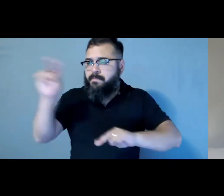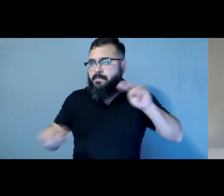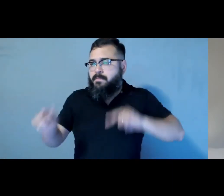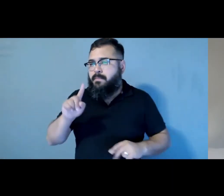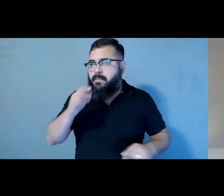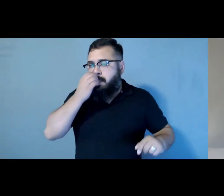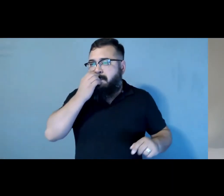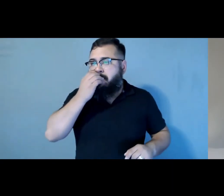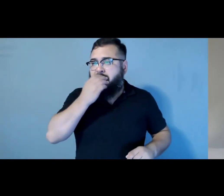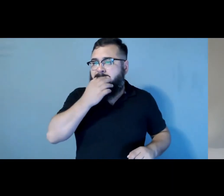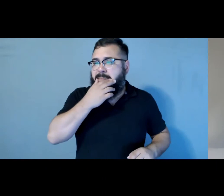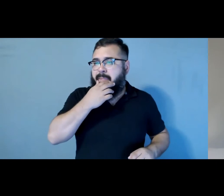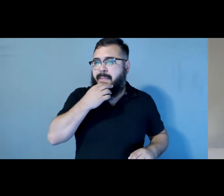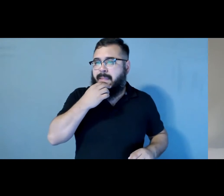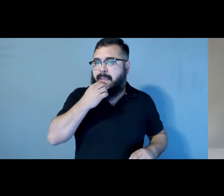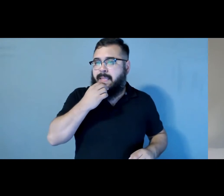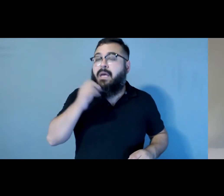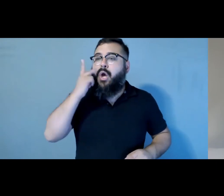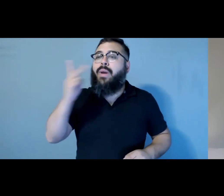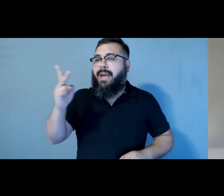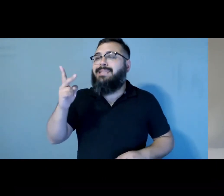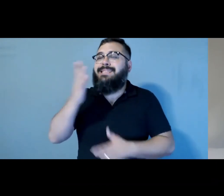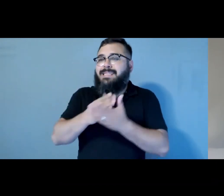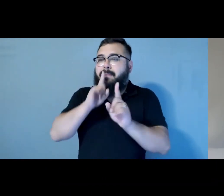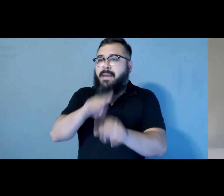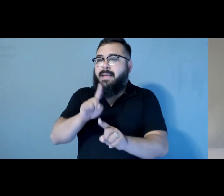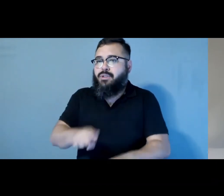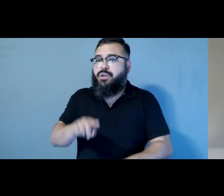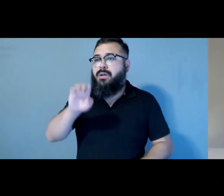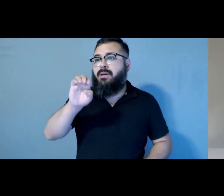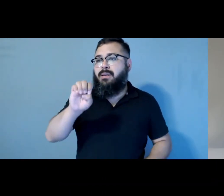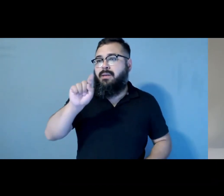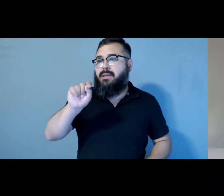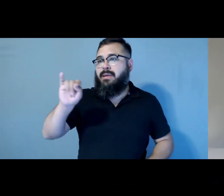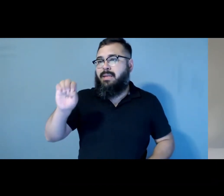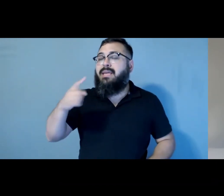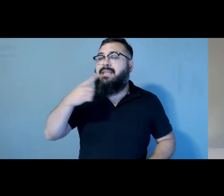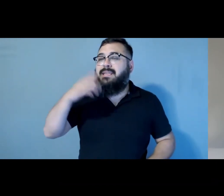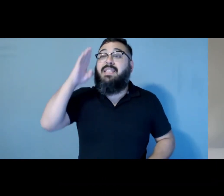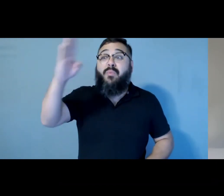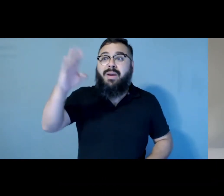Okay, I was seeing that some of them were answered and Edie, I see that you're answering is just that they're going to be answered, okay, very good.